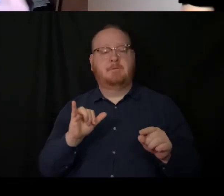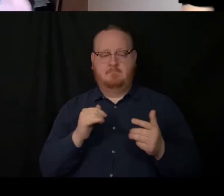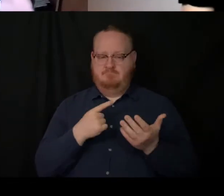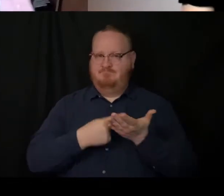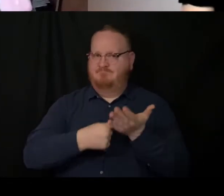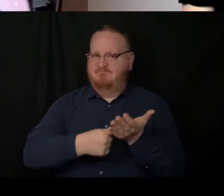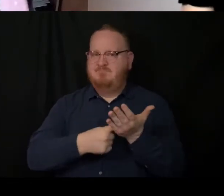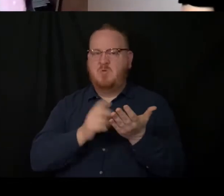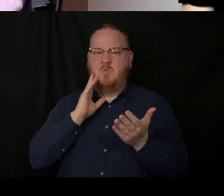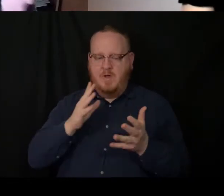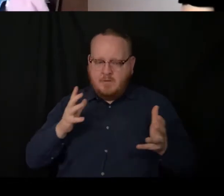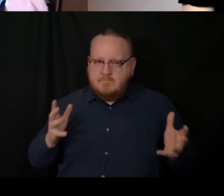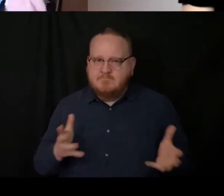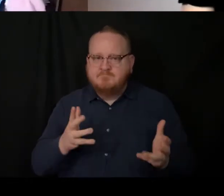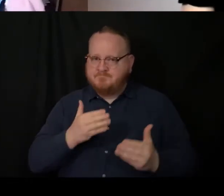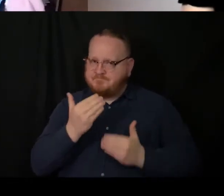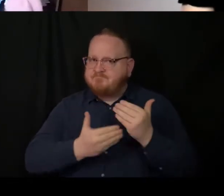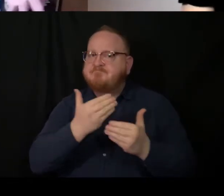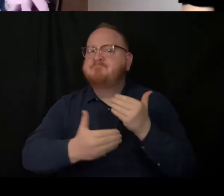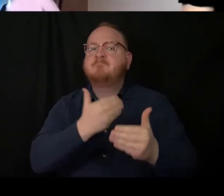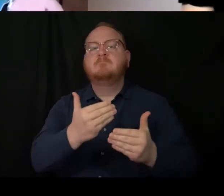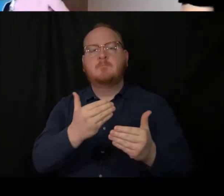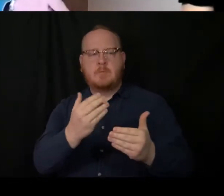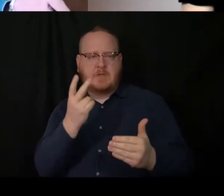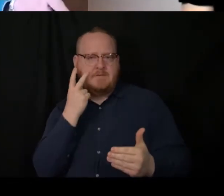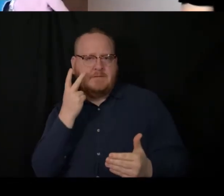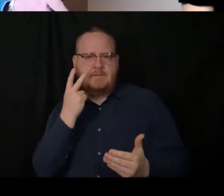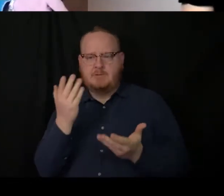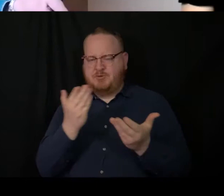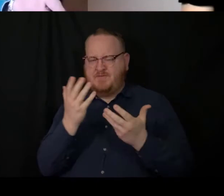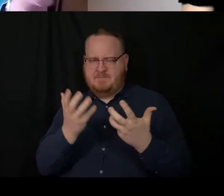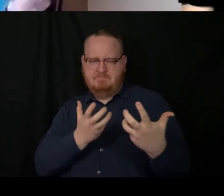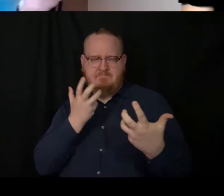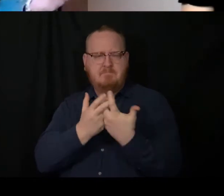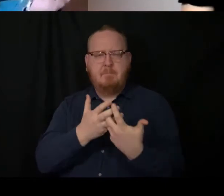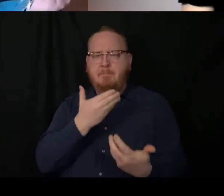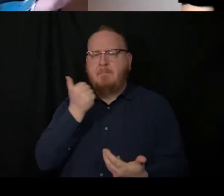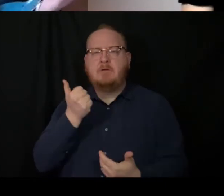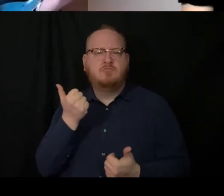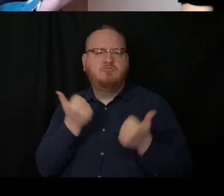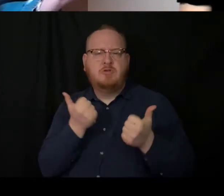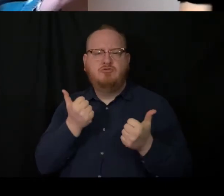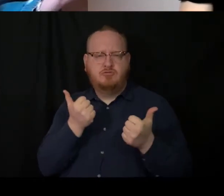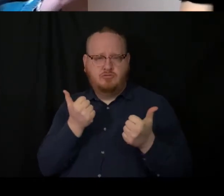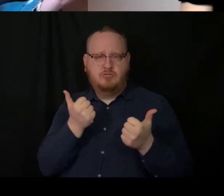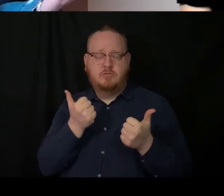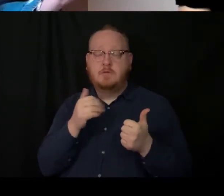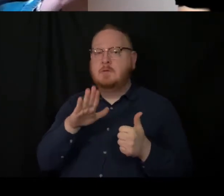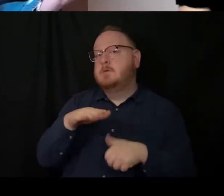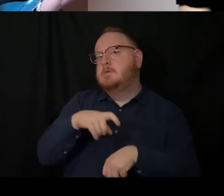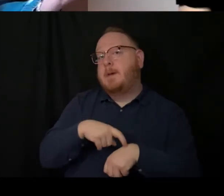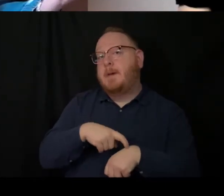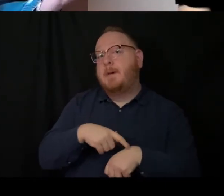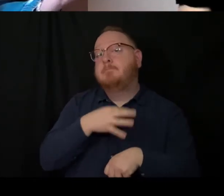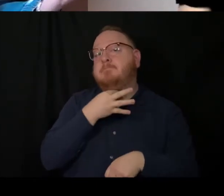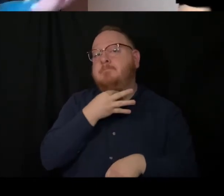discussion and dictate what services are most appropriate for your child? How's my time? Janel Frost: Wow, you did great.